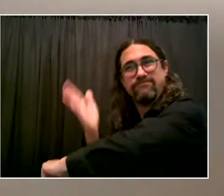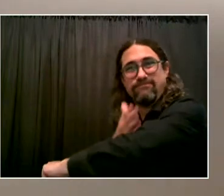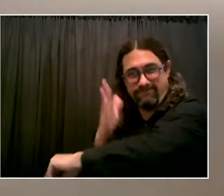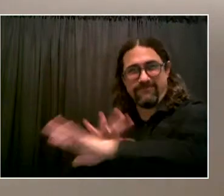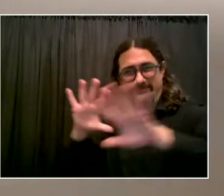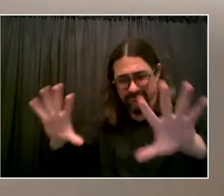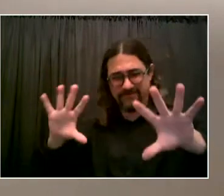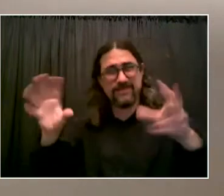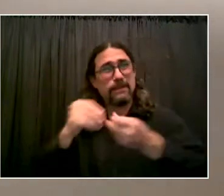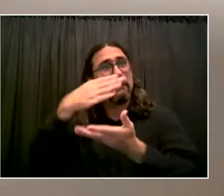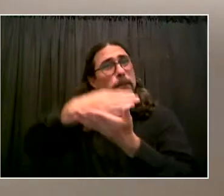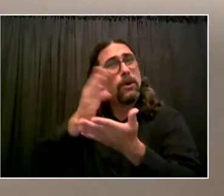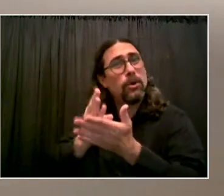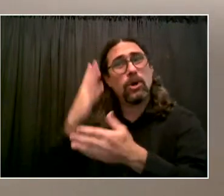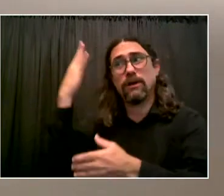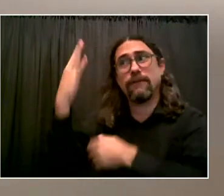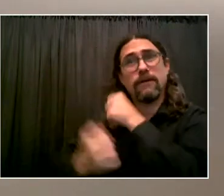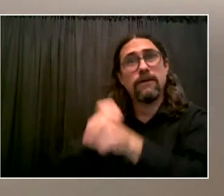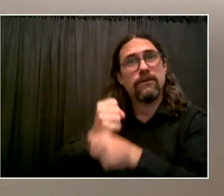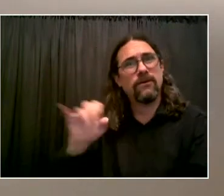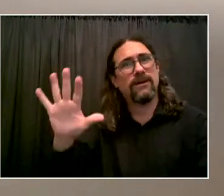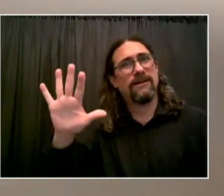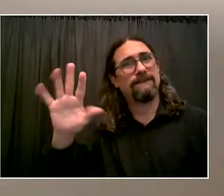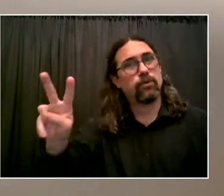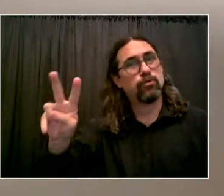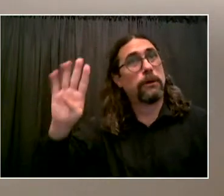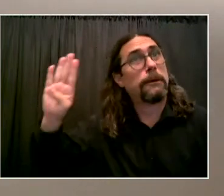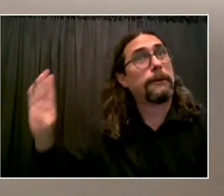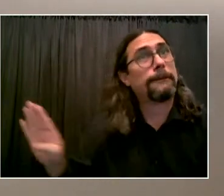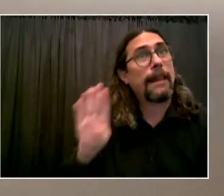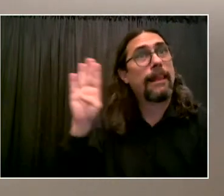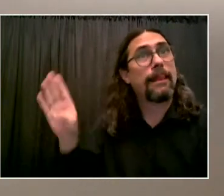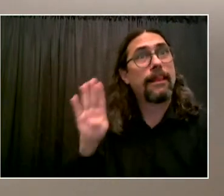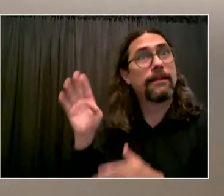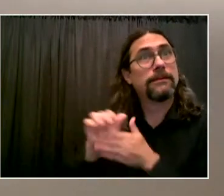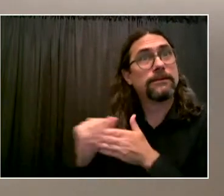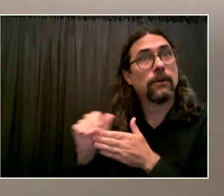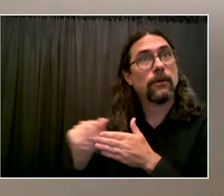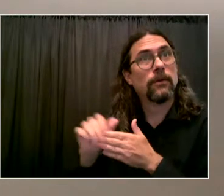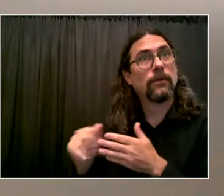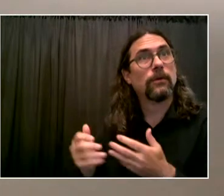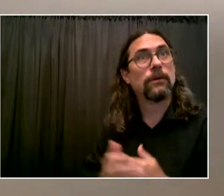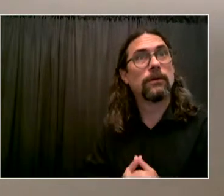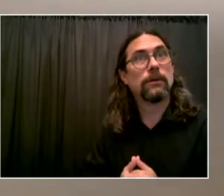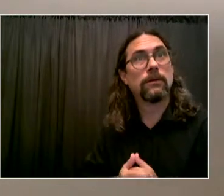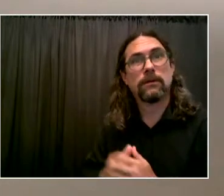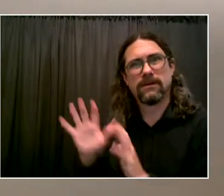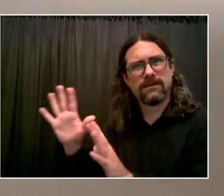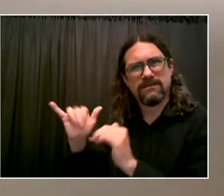APPROVED JUST BEFORE COVID-19 HIT. THAT IS AN OUTSTANDING PLAN WE ALL HAVE AND